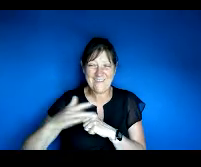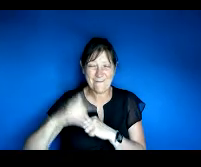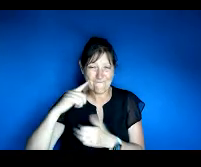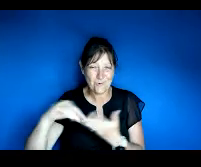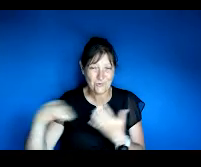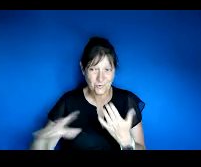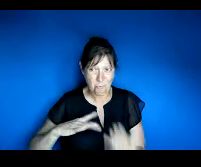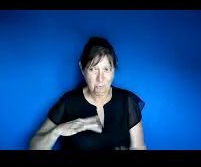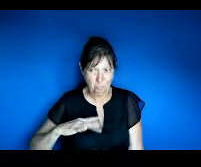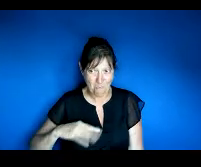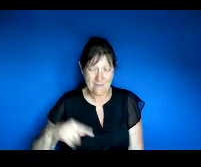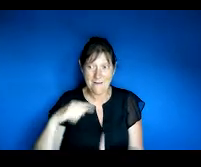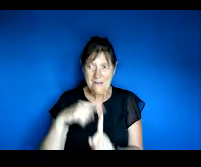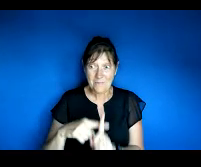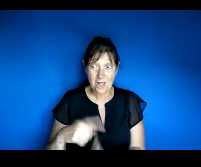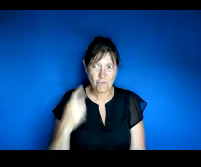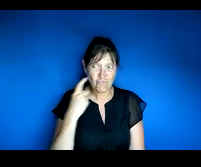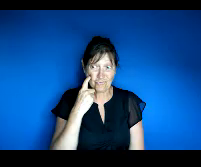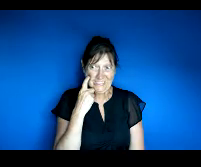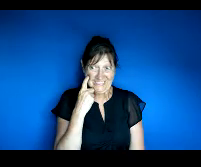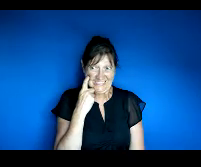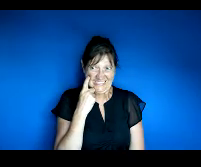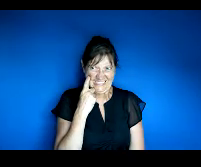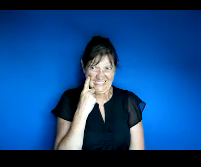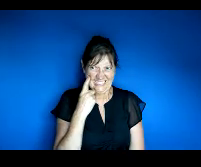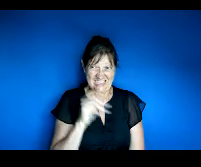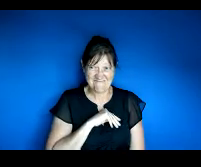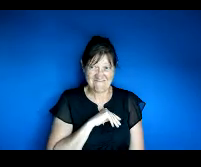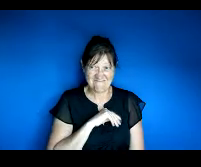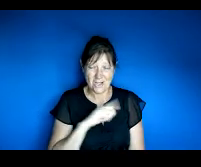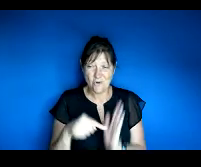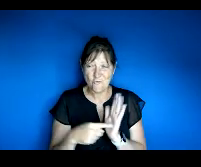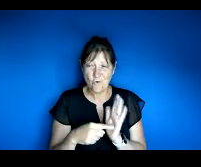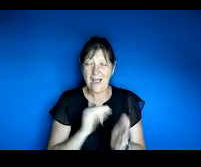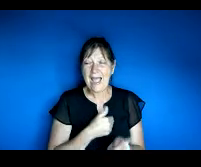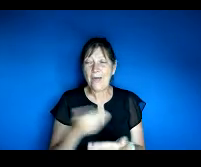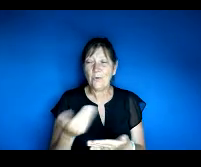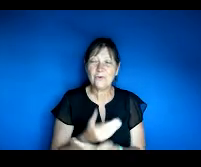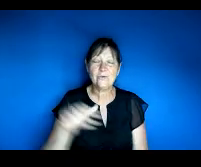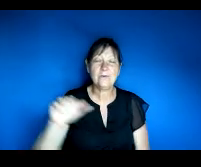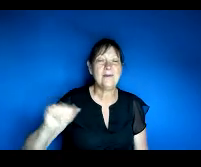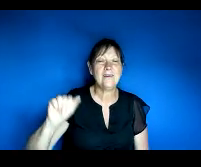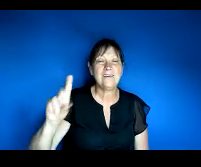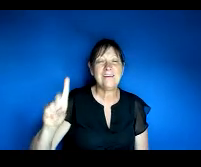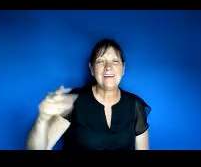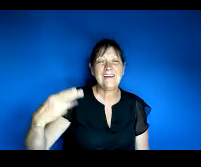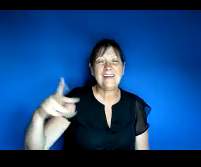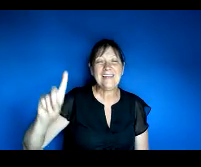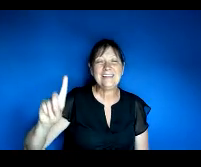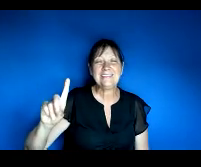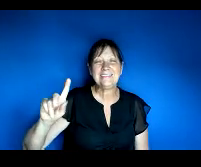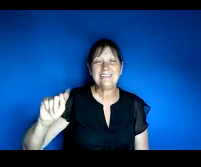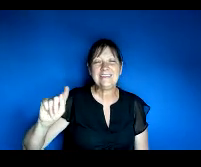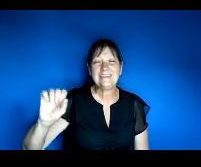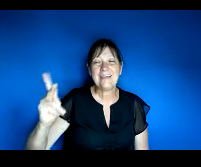And I've just recently accepted a role on our new ADHD task force, and we're gonna really be looking at what services